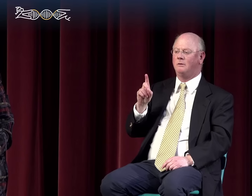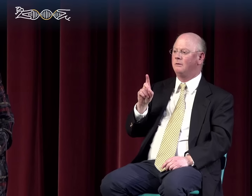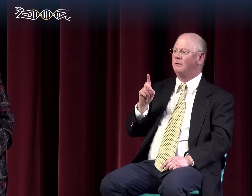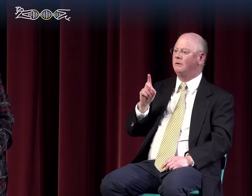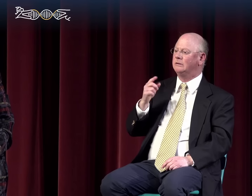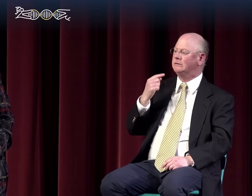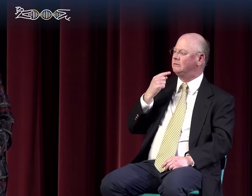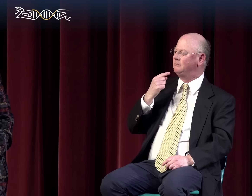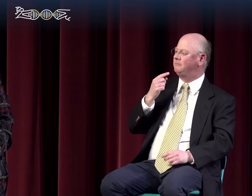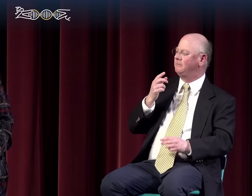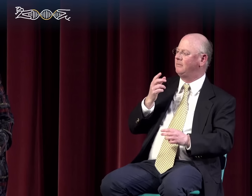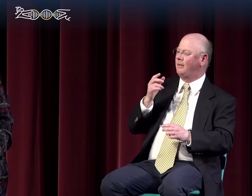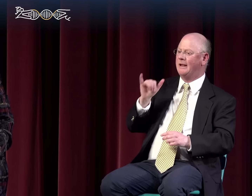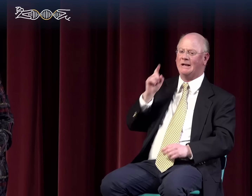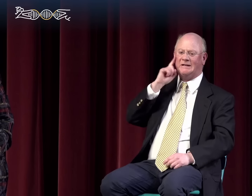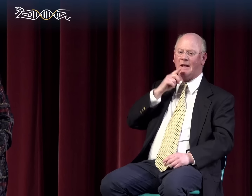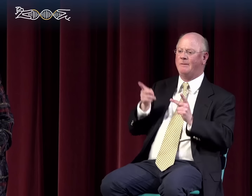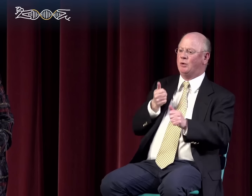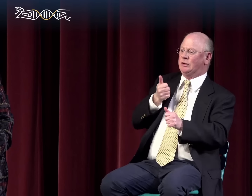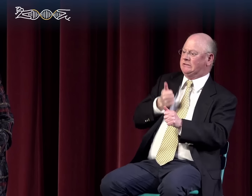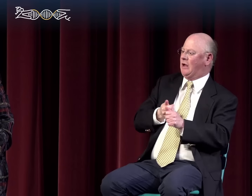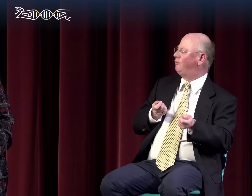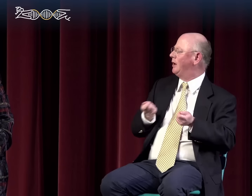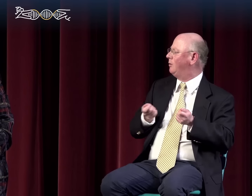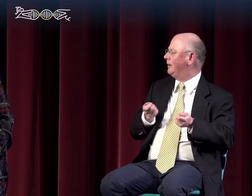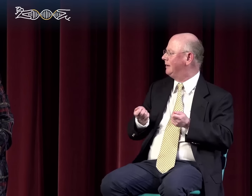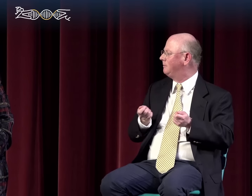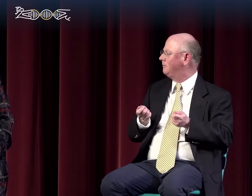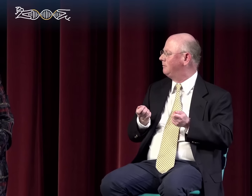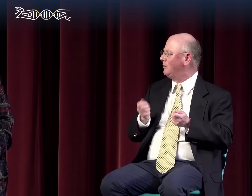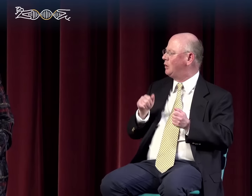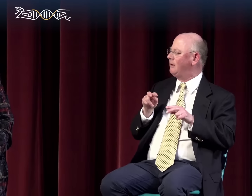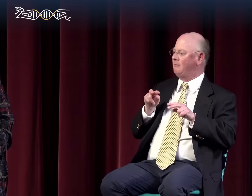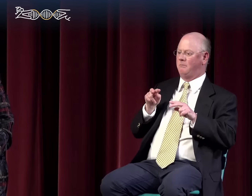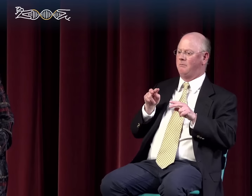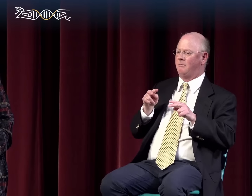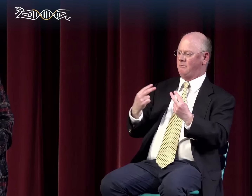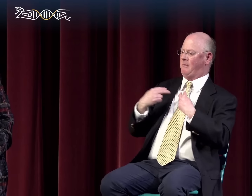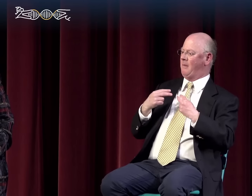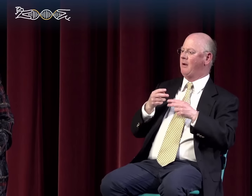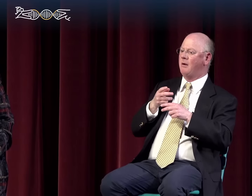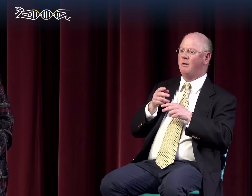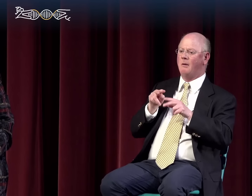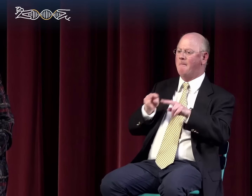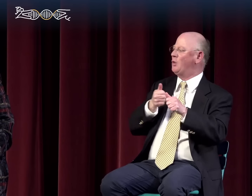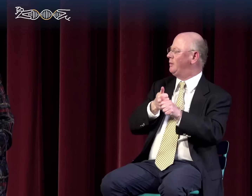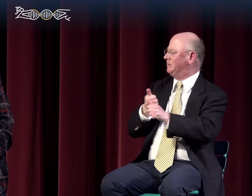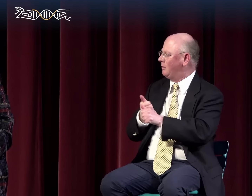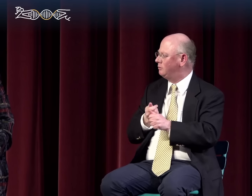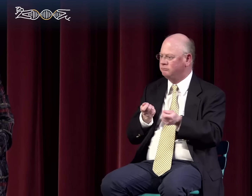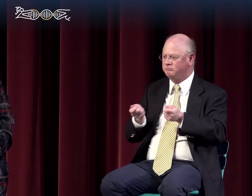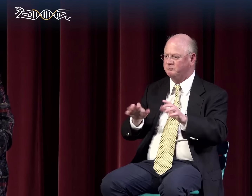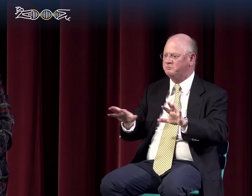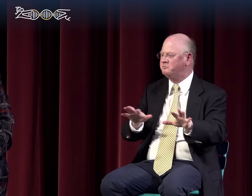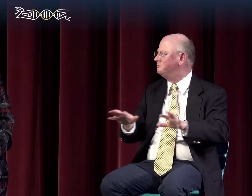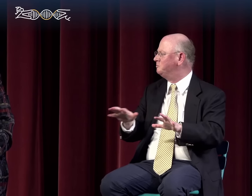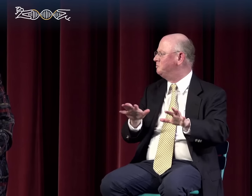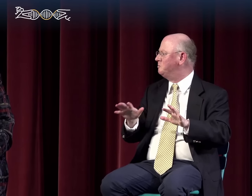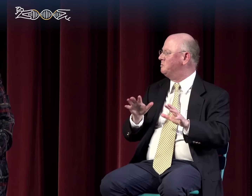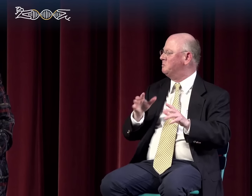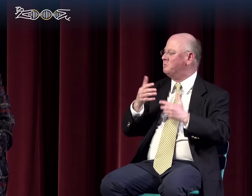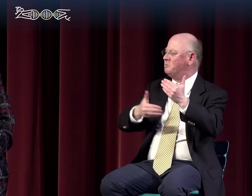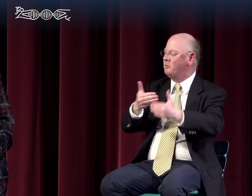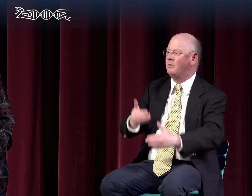NAD said that Deaf people could self regulate their communities.